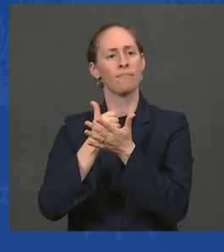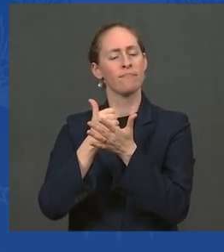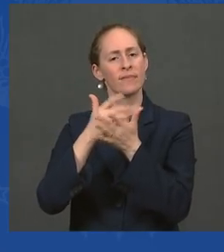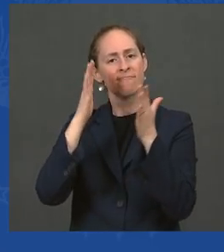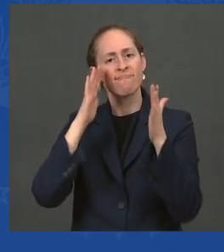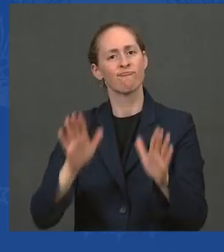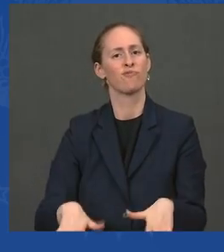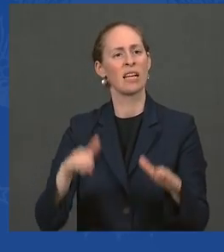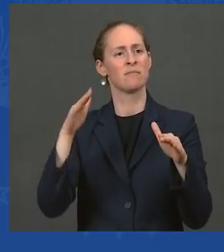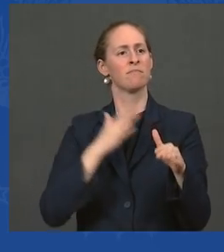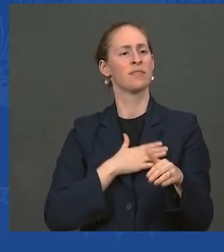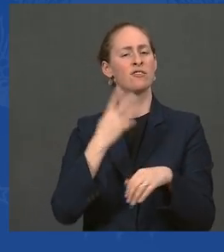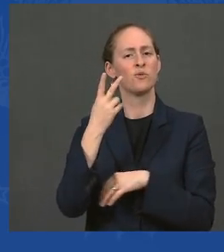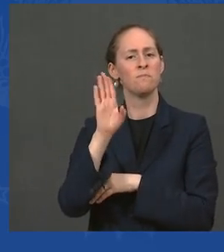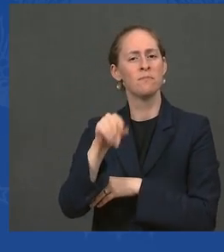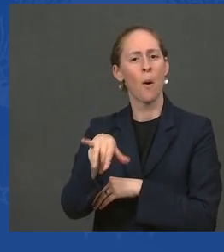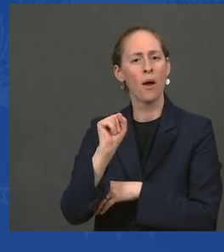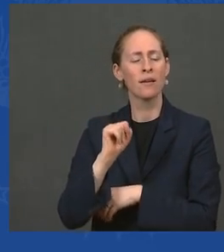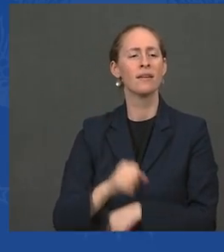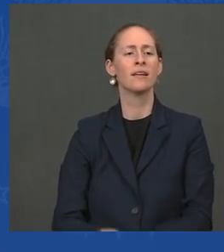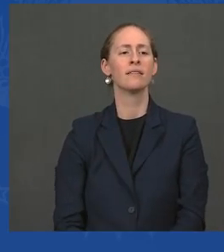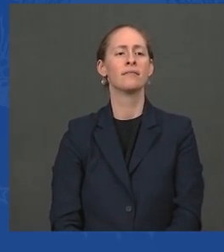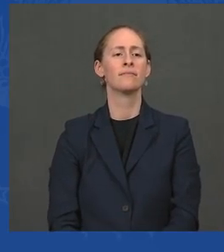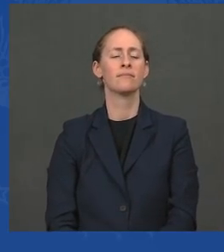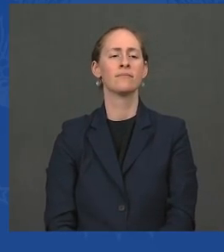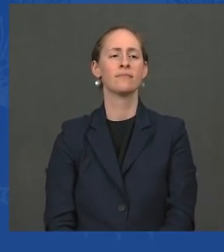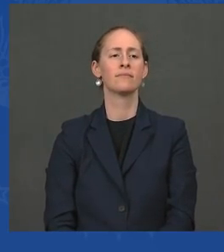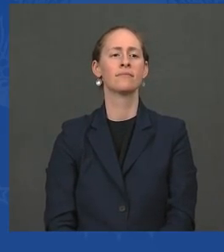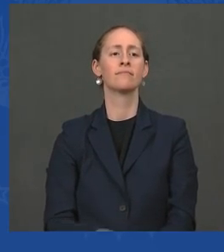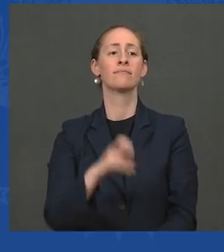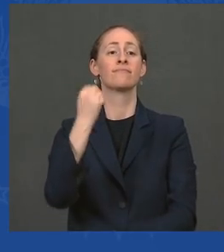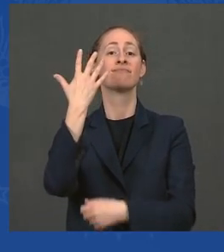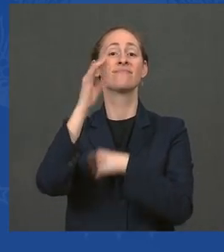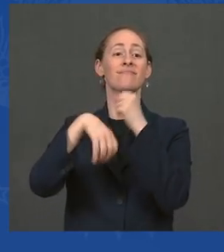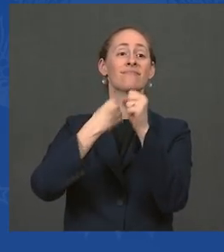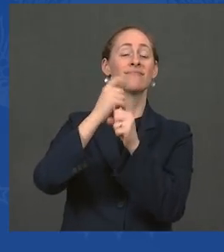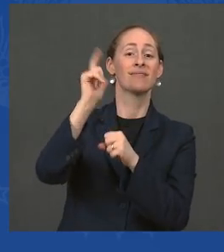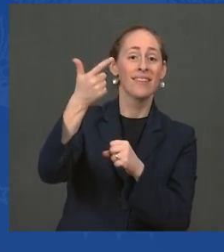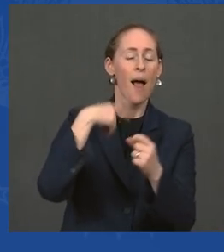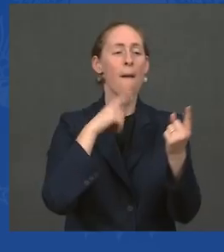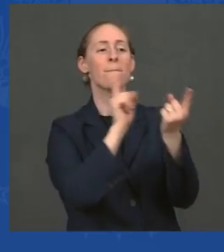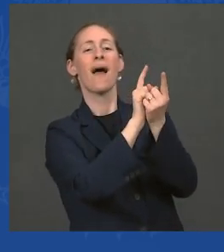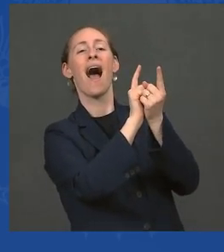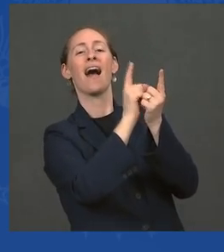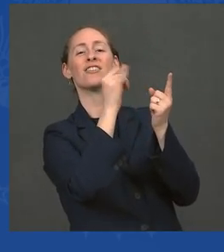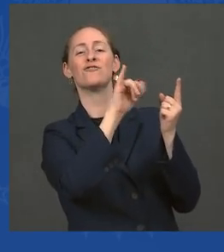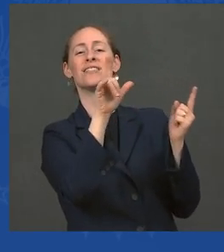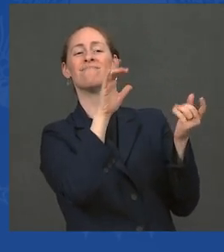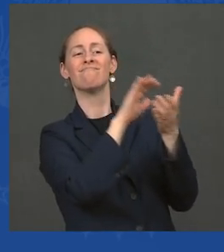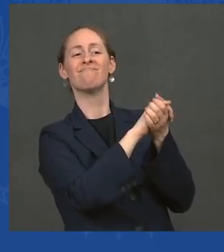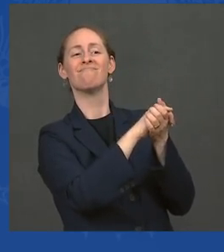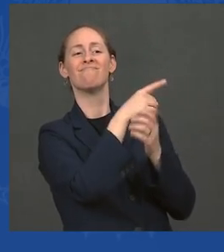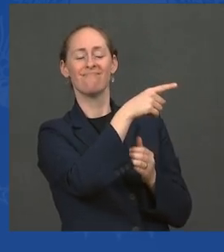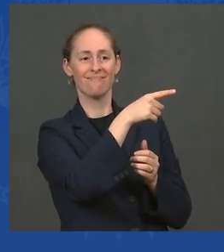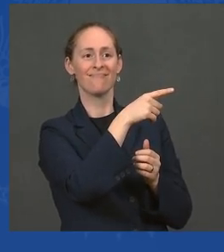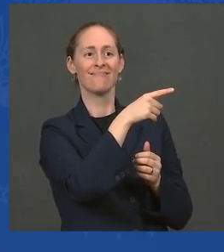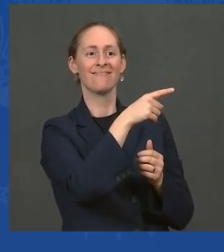let alone two. Five years later, when I met and married Jill, I came home after the wedding and they had moved out.